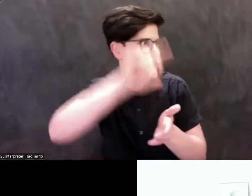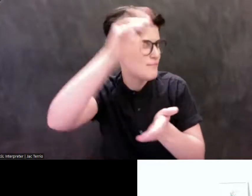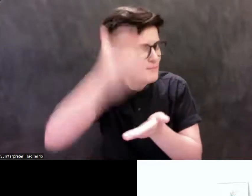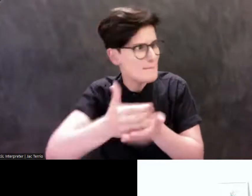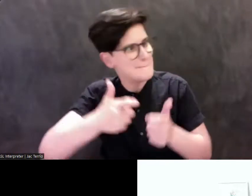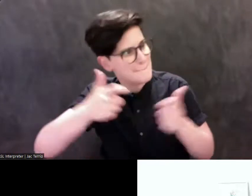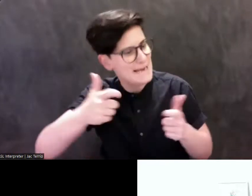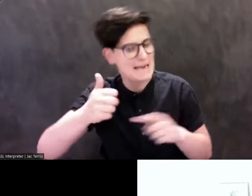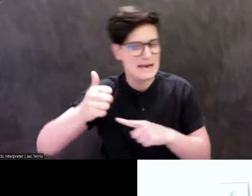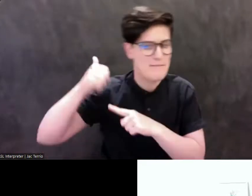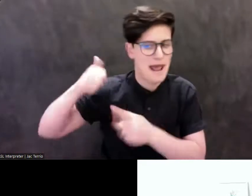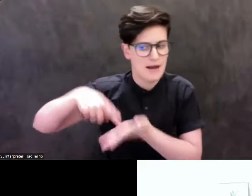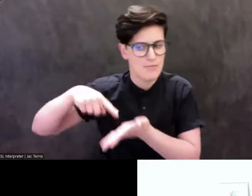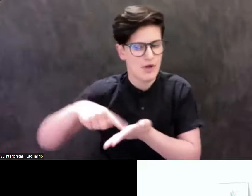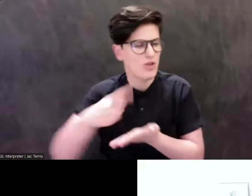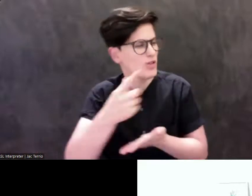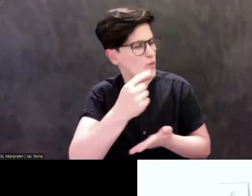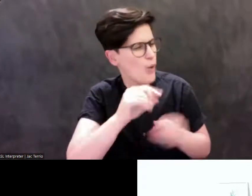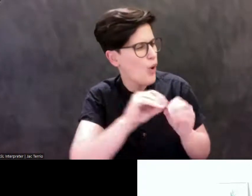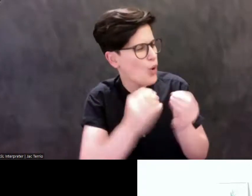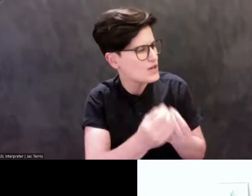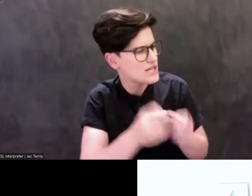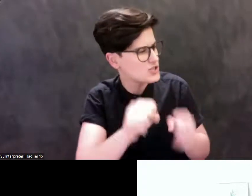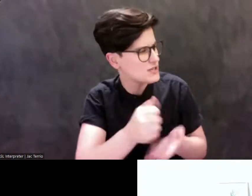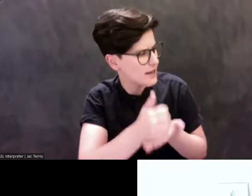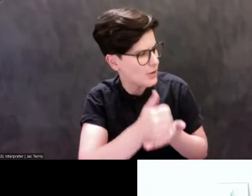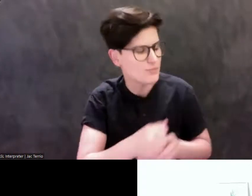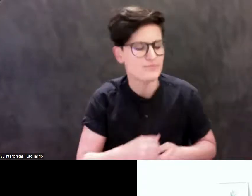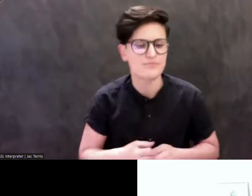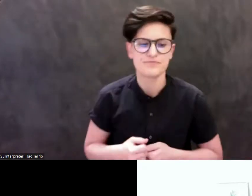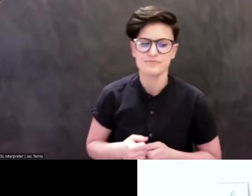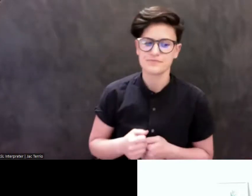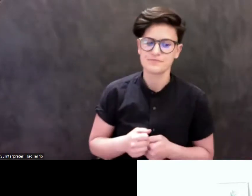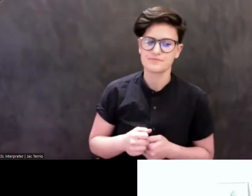________________________________________ Again, in Connecticut and again programs that